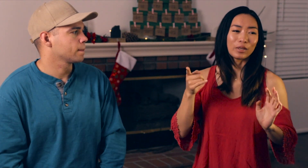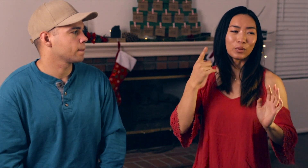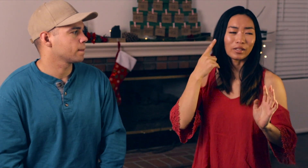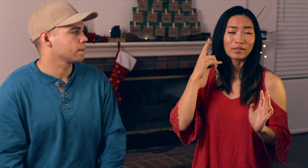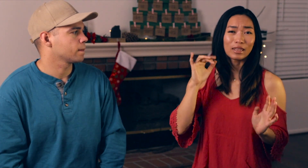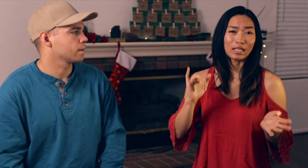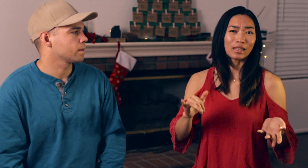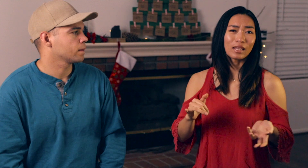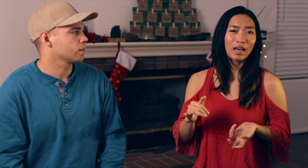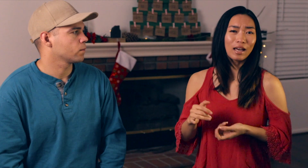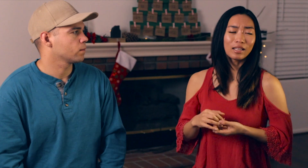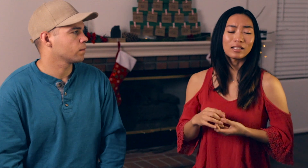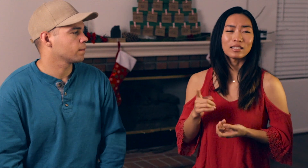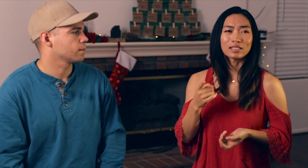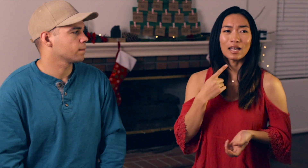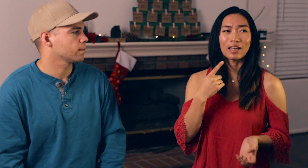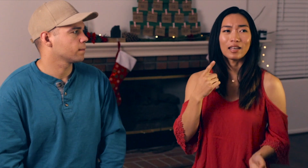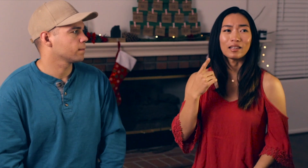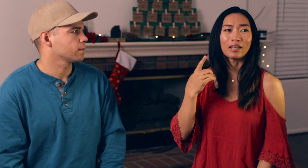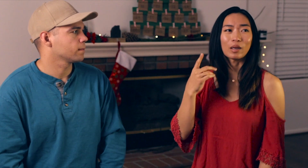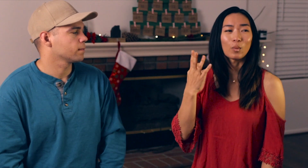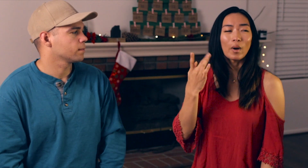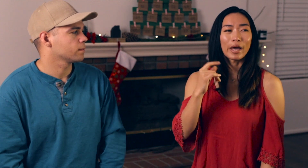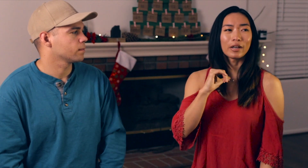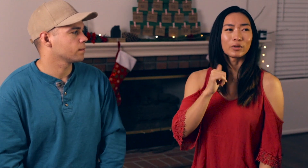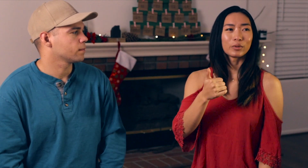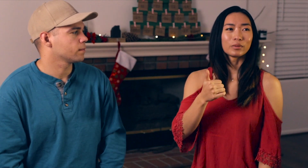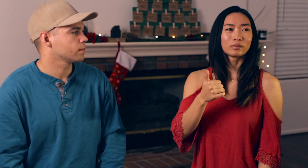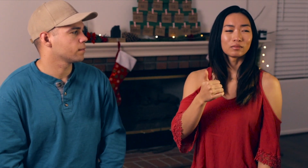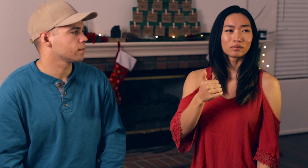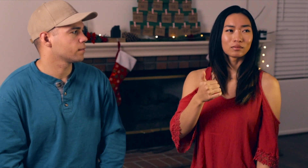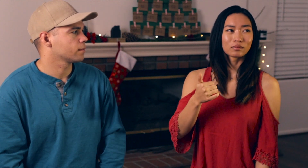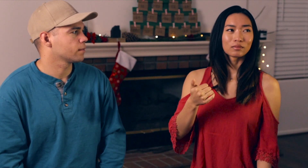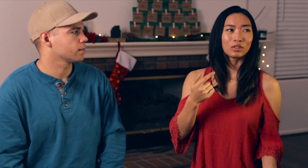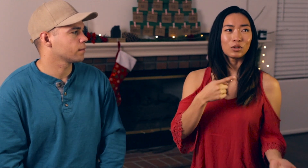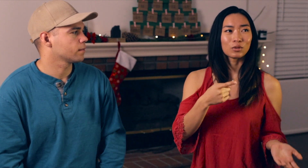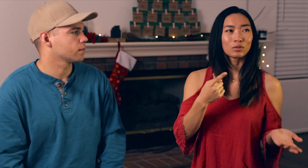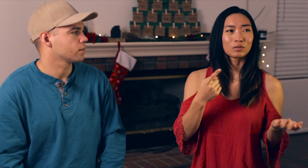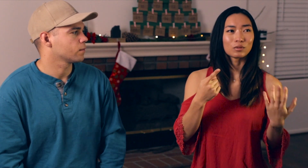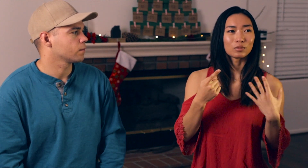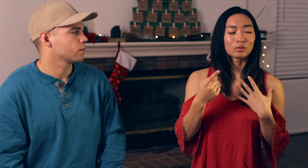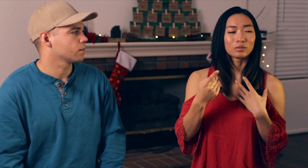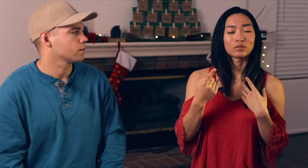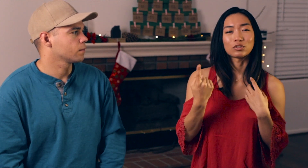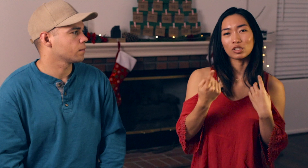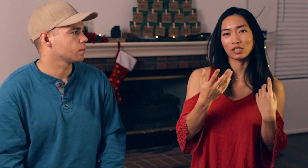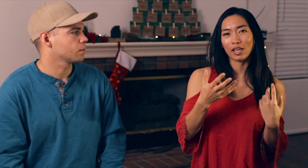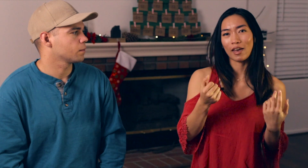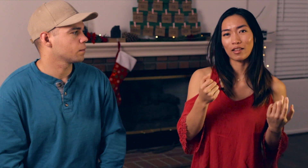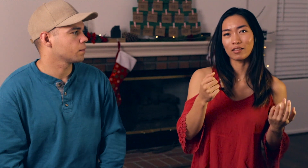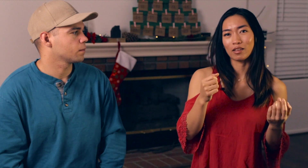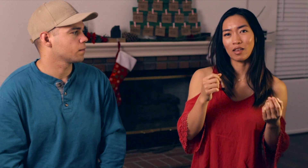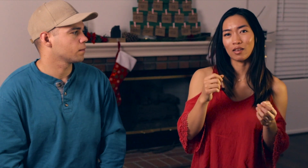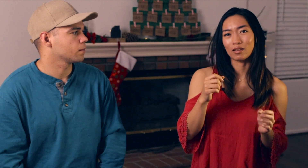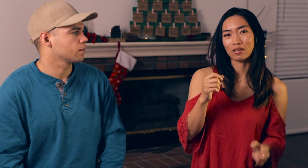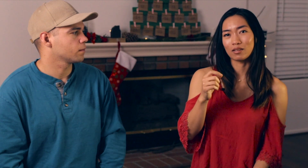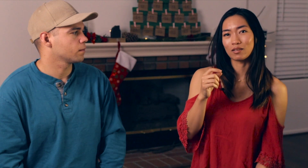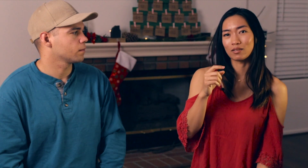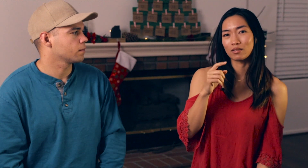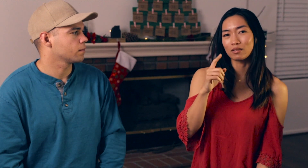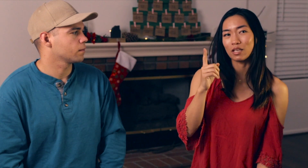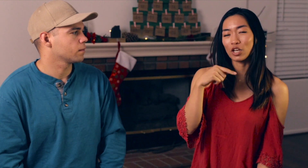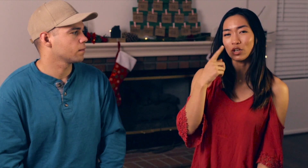he would even think that he said like why don't you just get a hearing